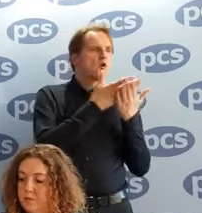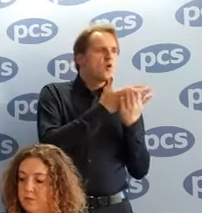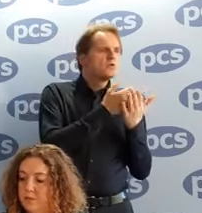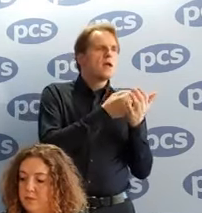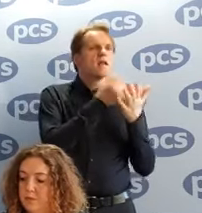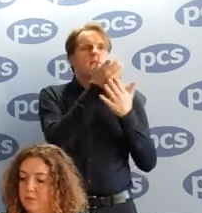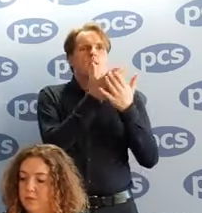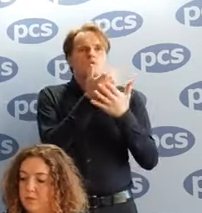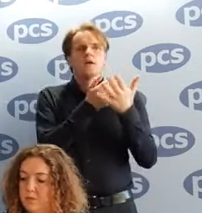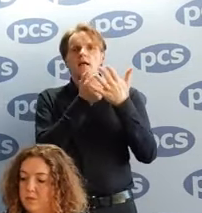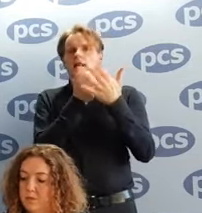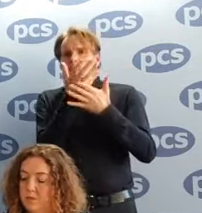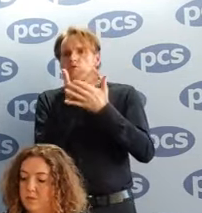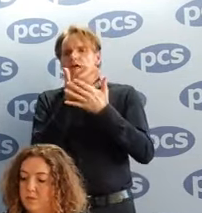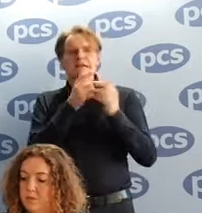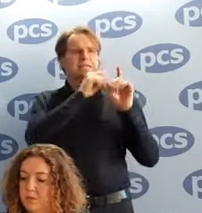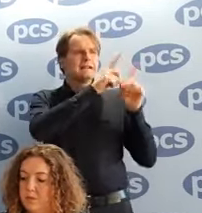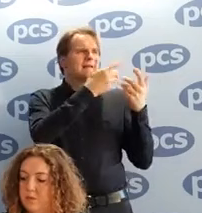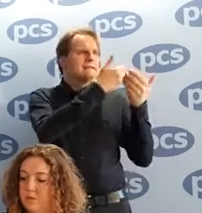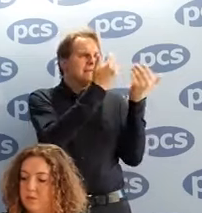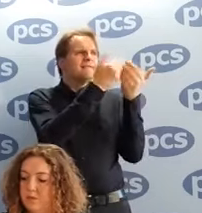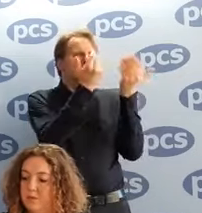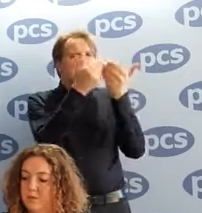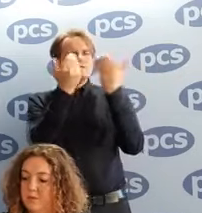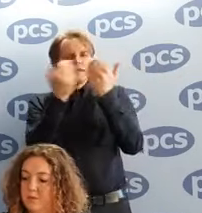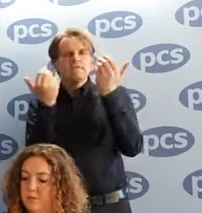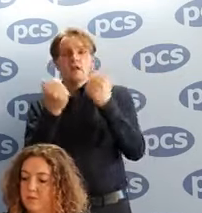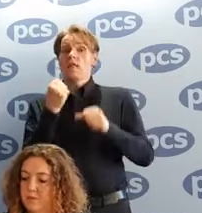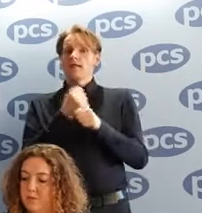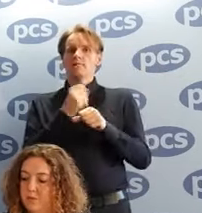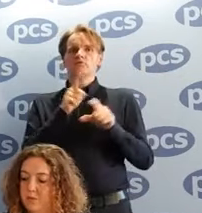does something differently, they'll be trying to divide people up and what